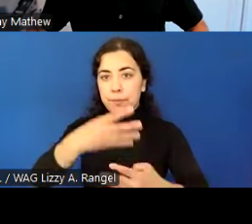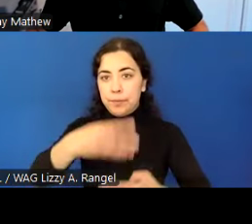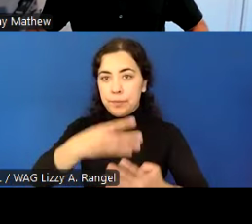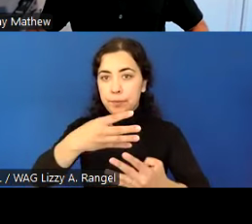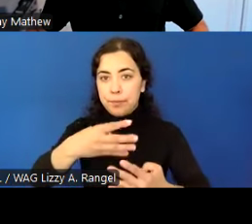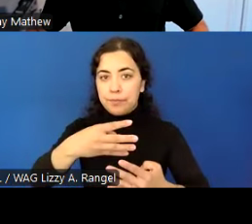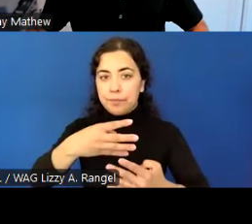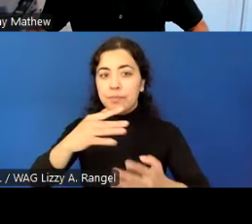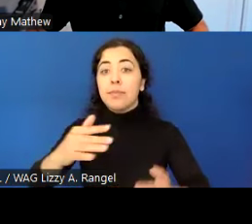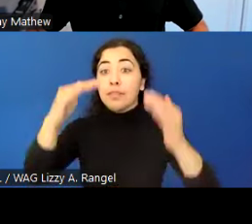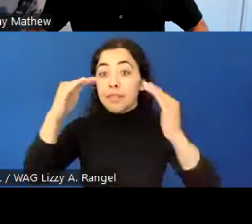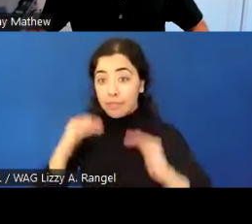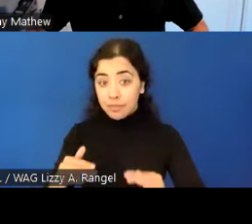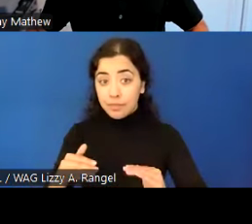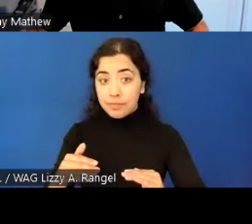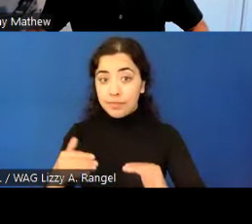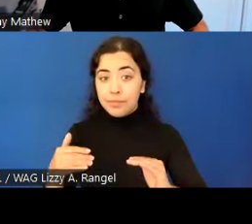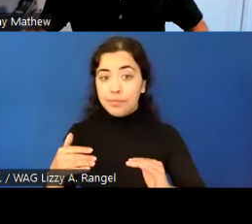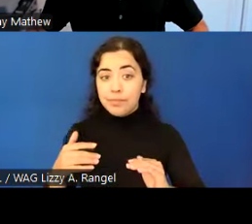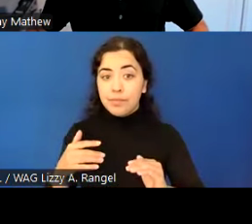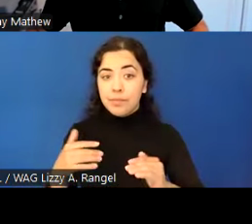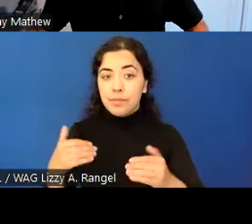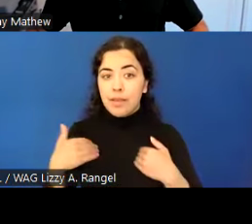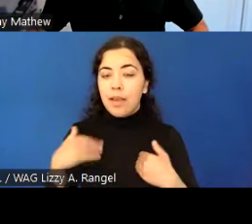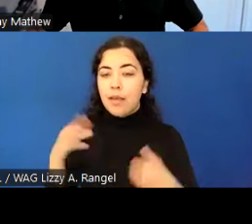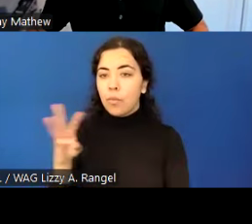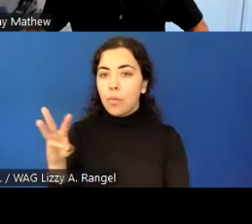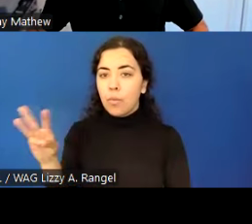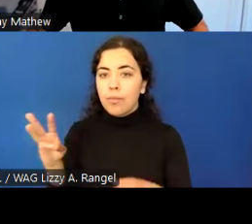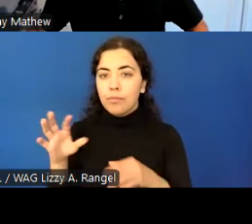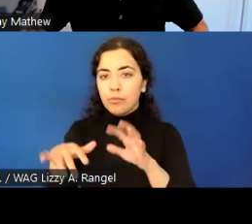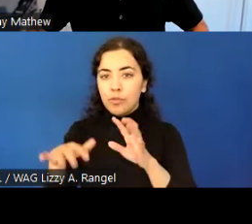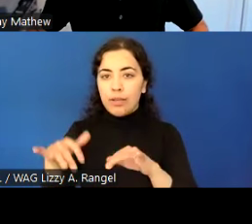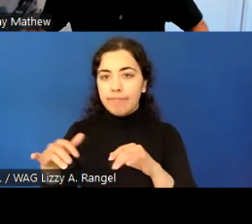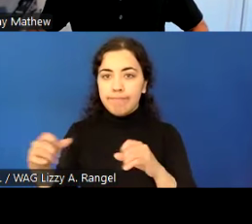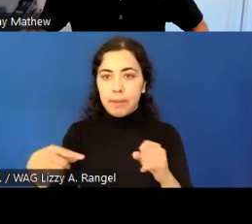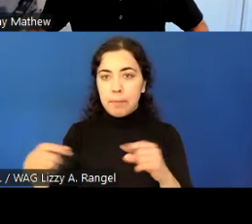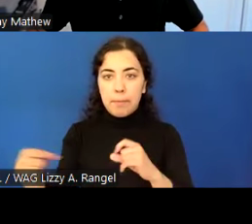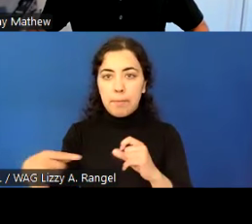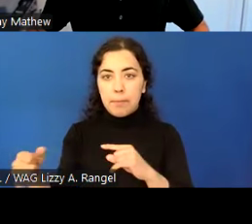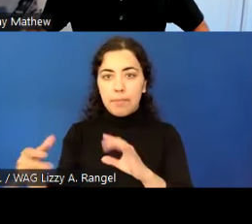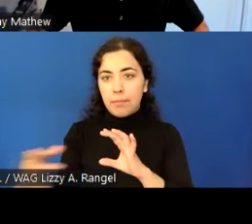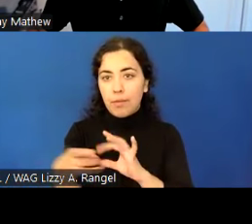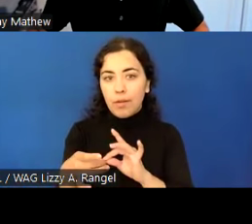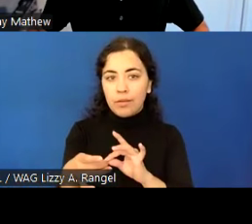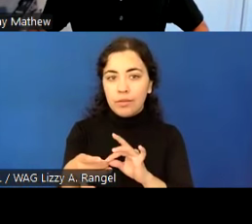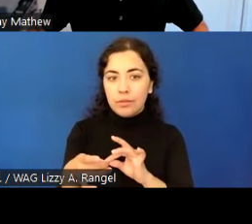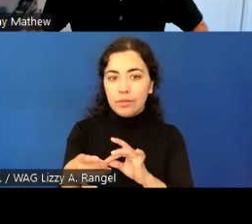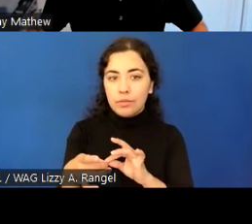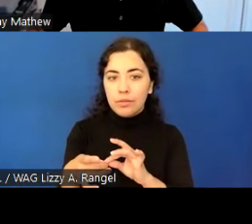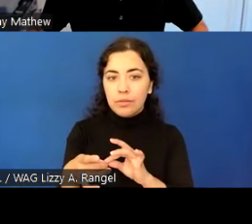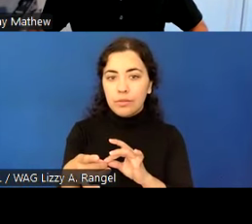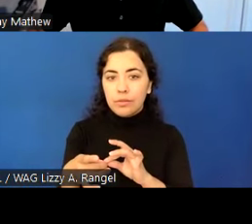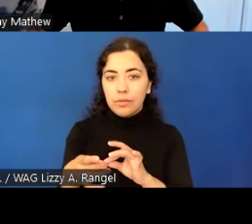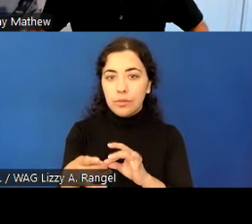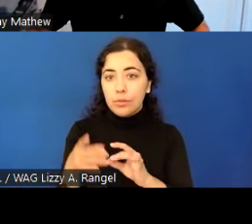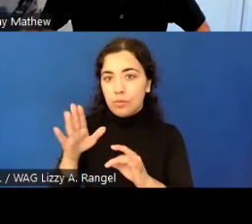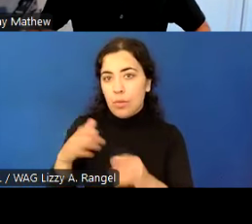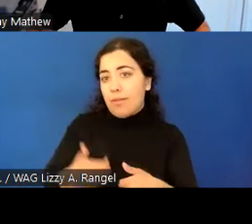And then a web chat that belongs to that livestream.